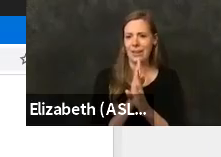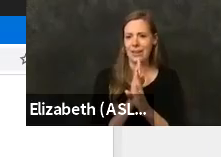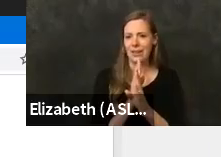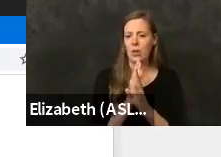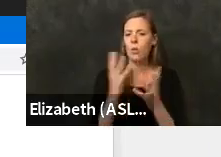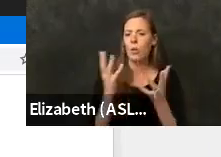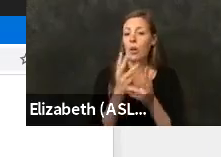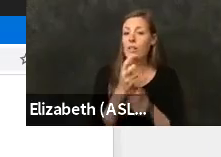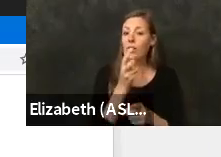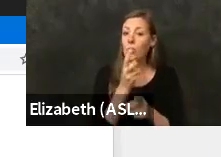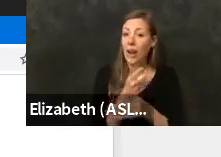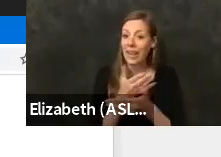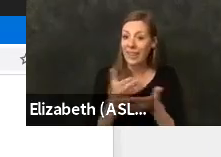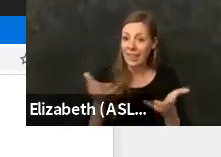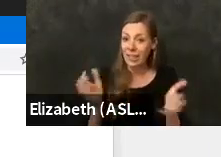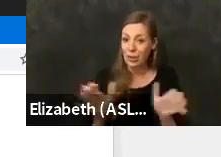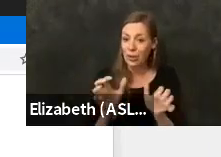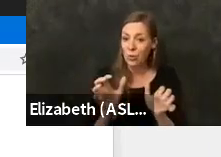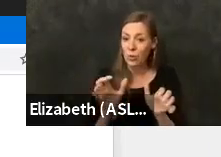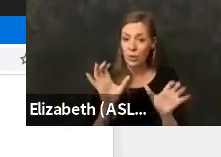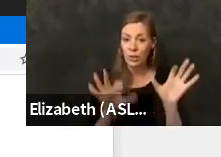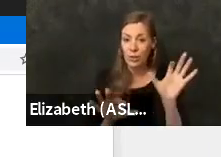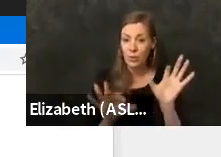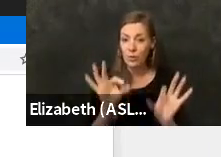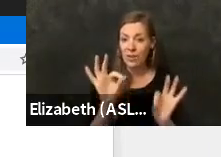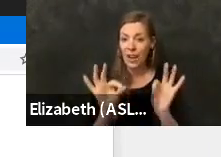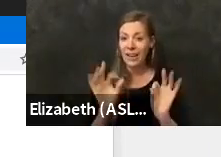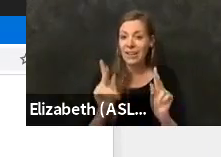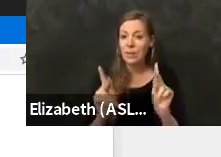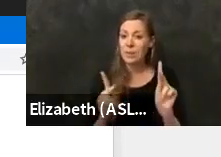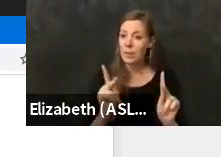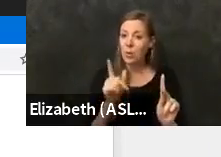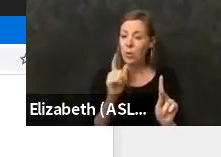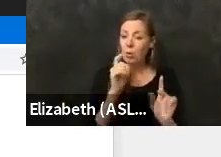We want to find those of you who potentially are asymptomatic,